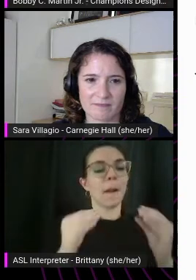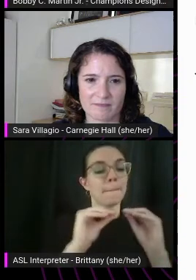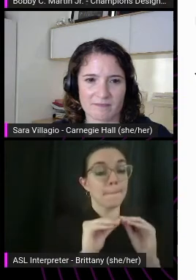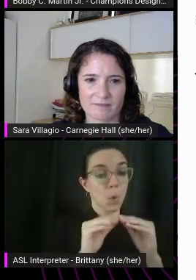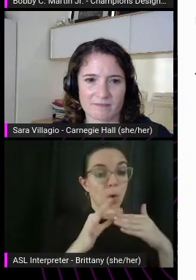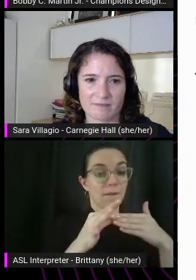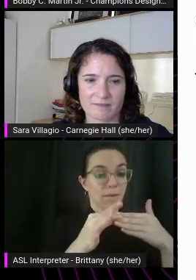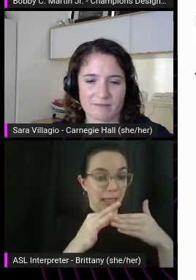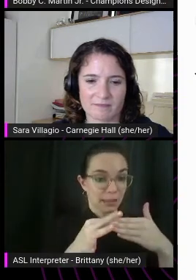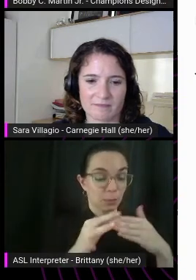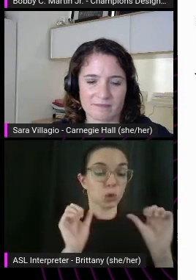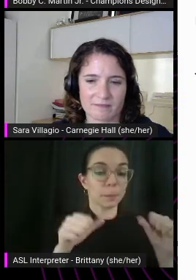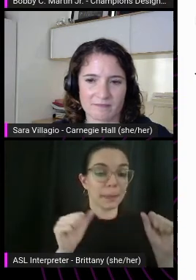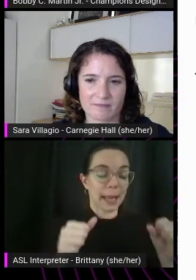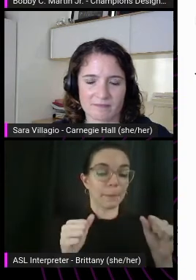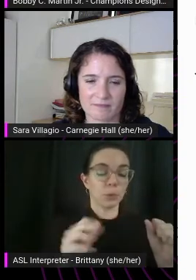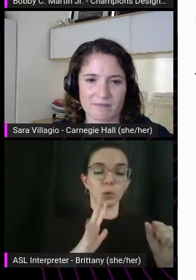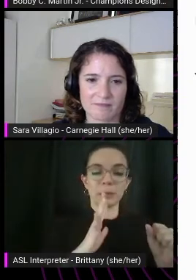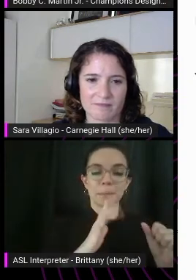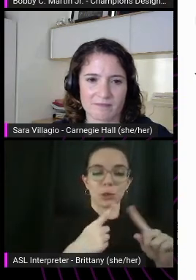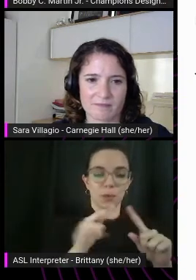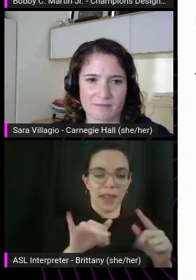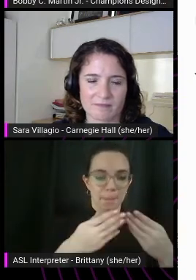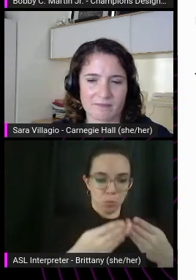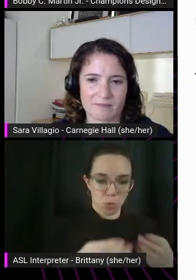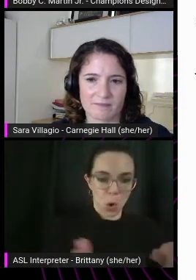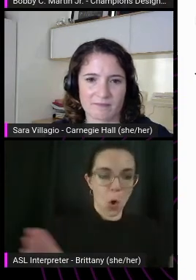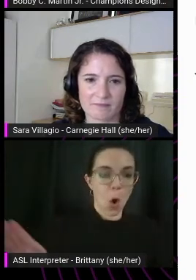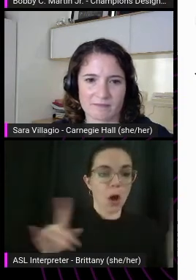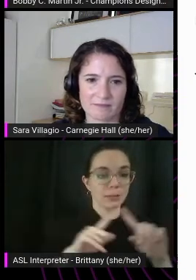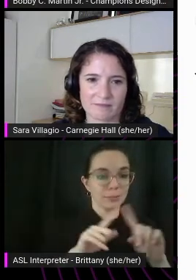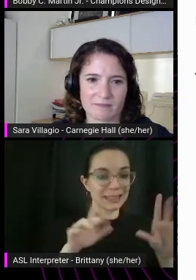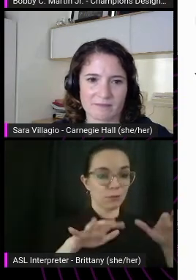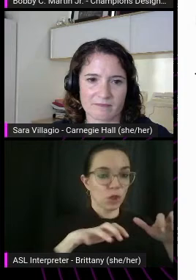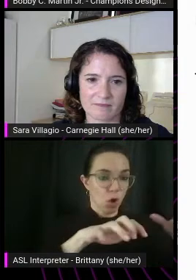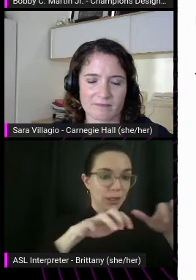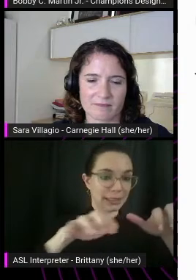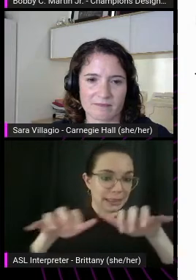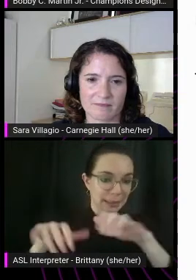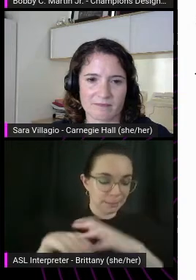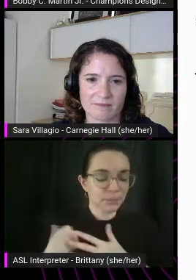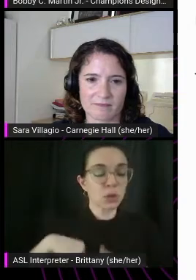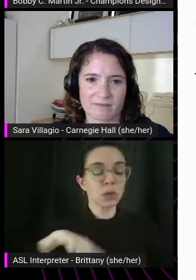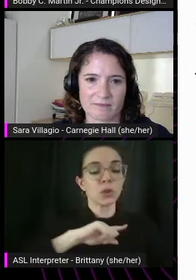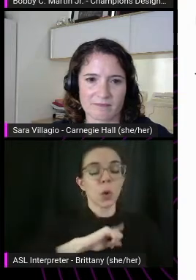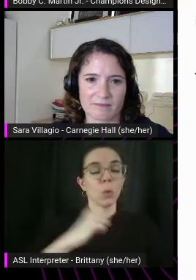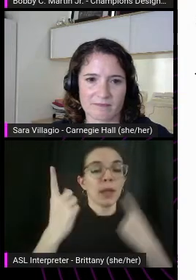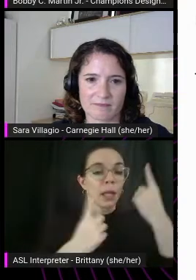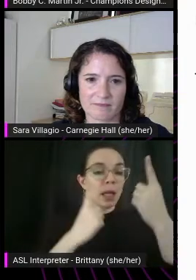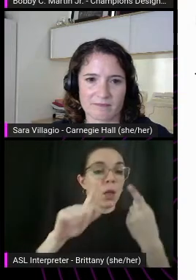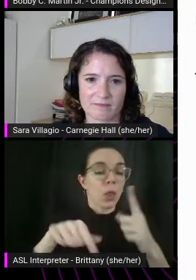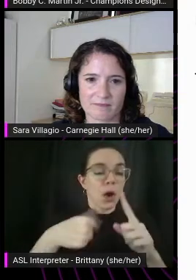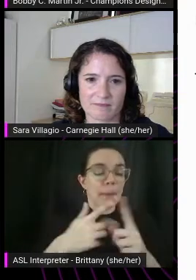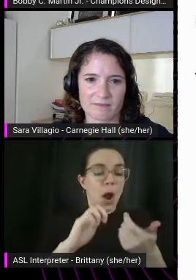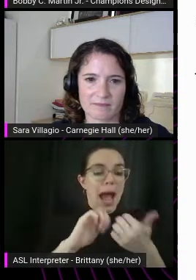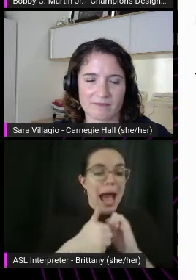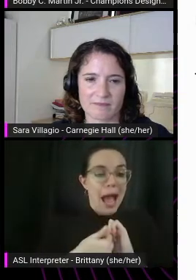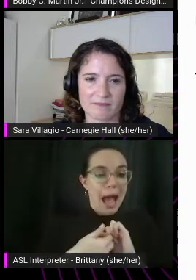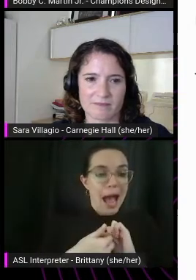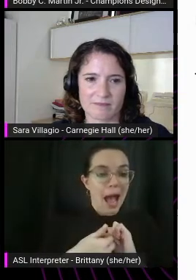to be able to speak to that broad range of audiences. So, we thought about how the tone would come across. Could it be,